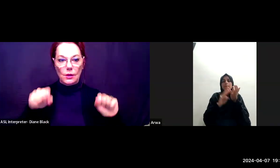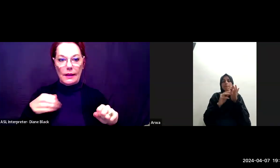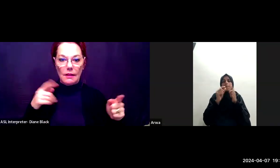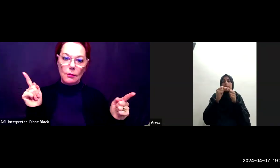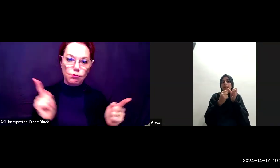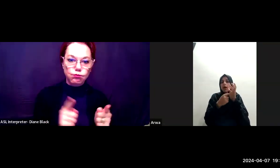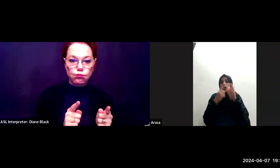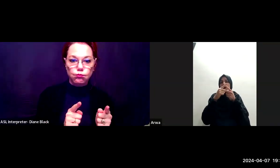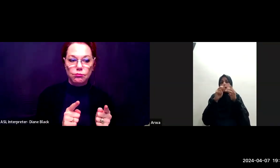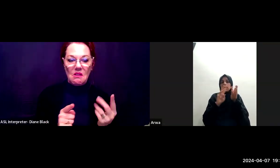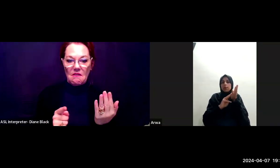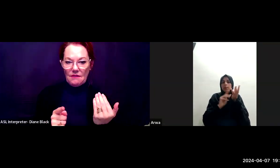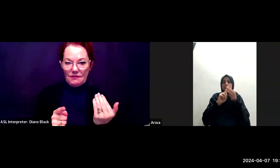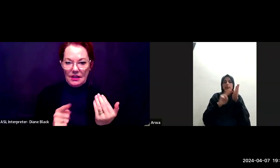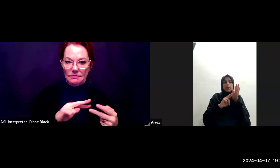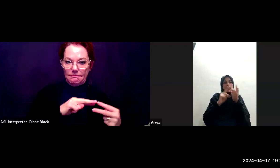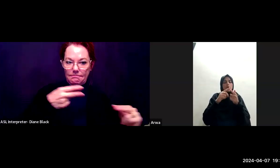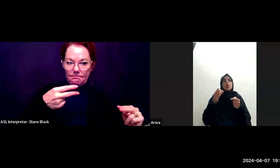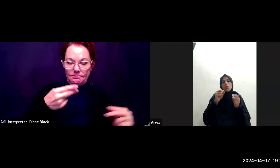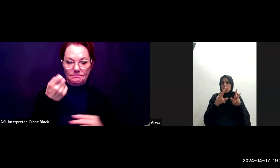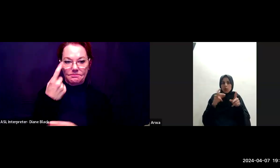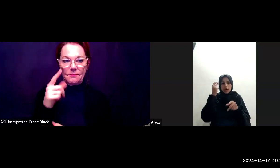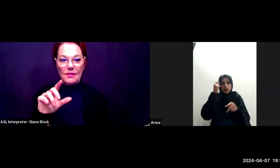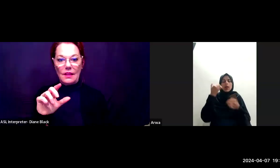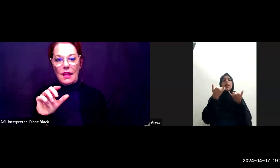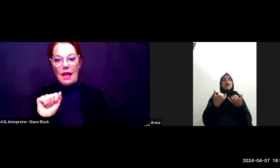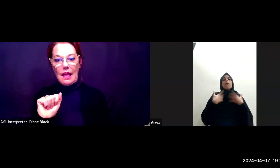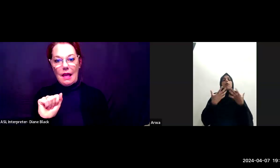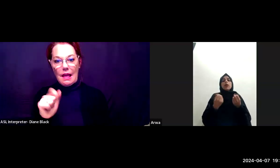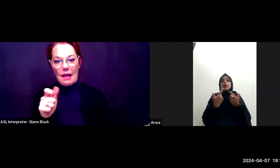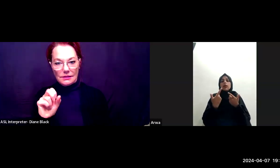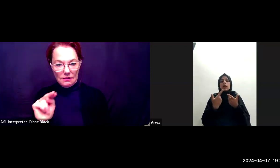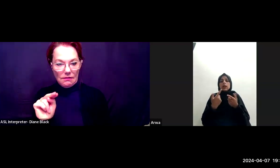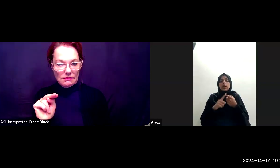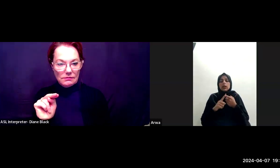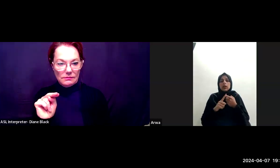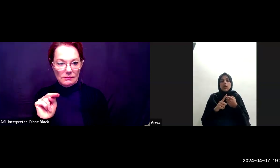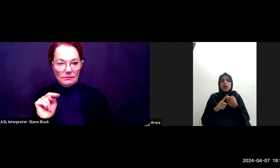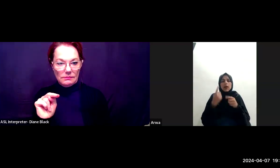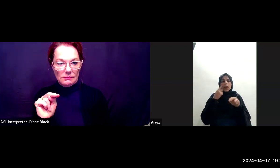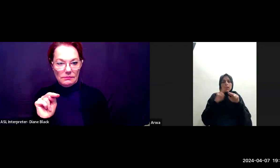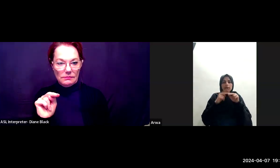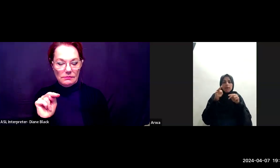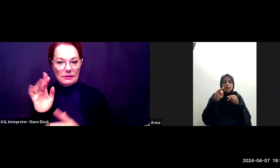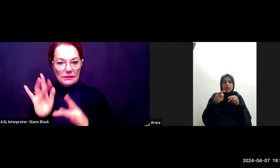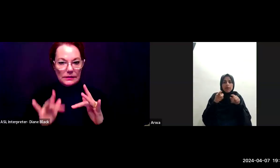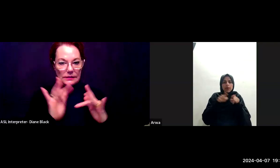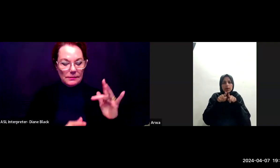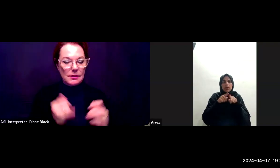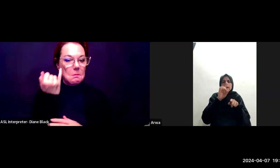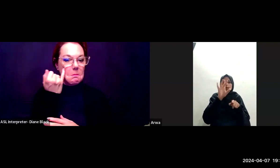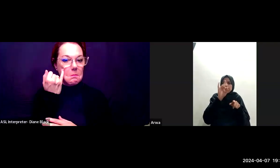Okay now in Exon Skipping, what they do is that if you have a mistake in the 15th compartment